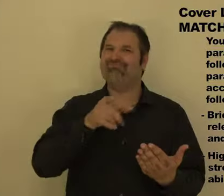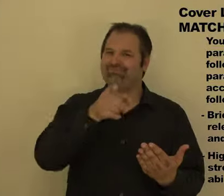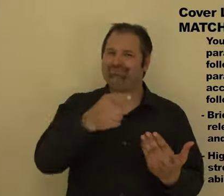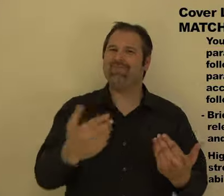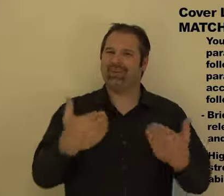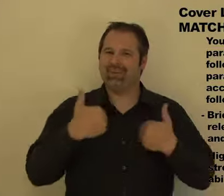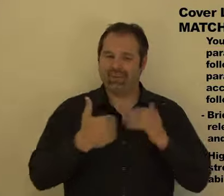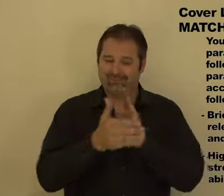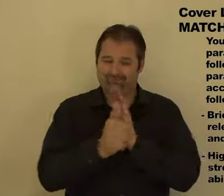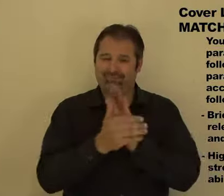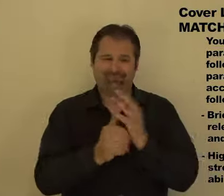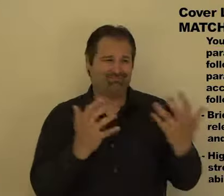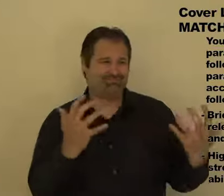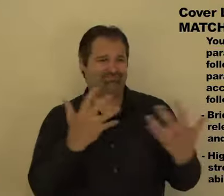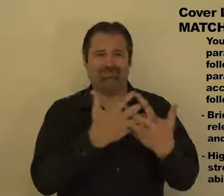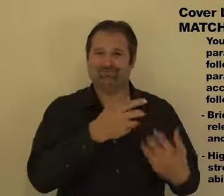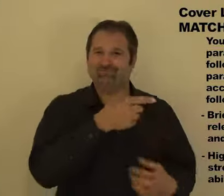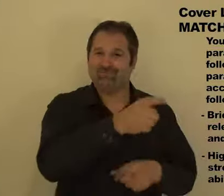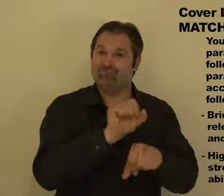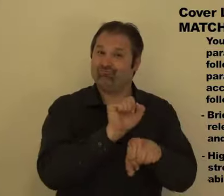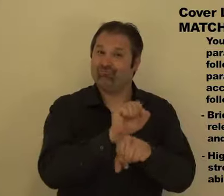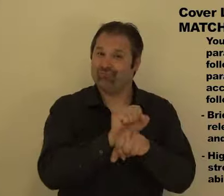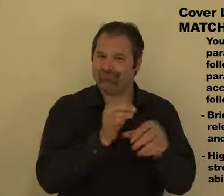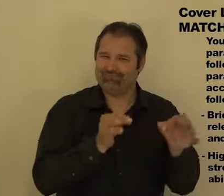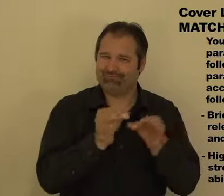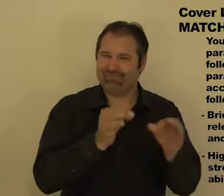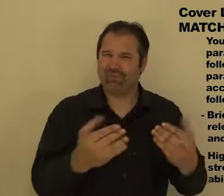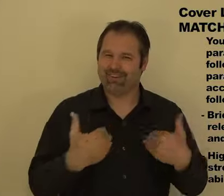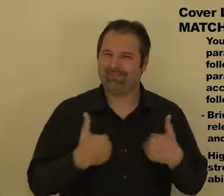Now, remember, do not take the information directly from their